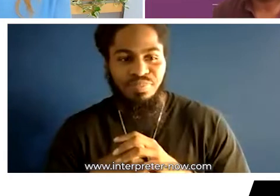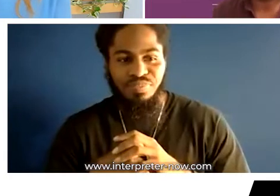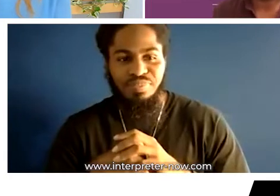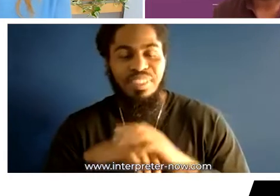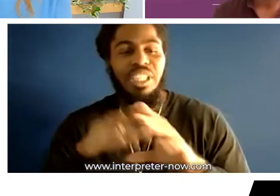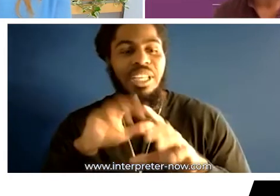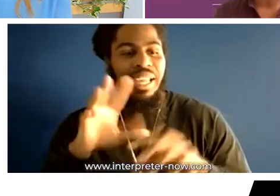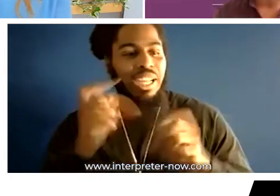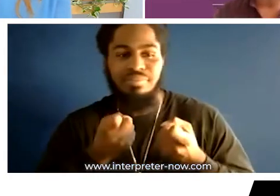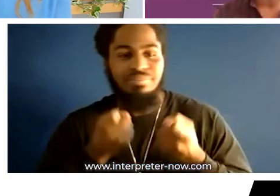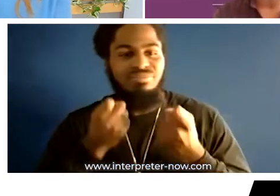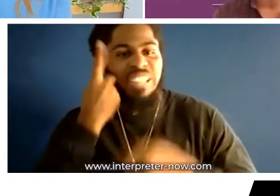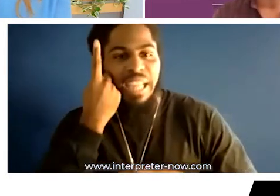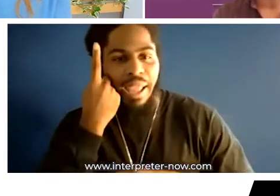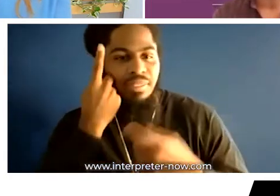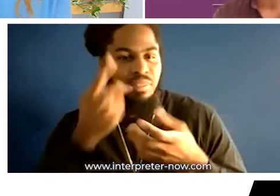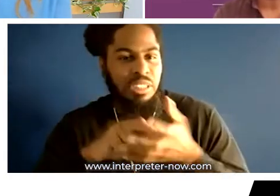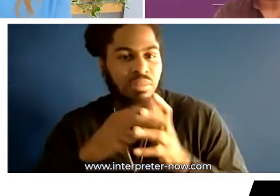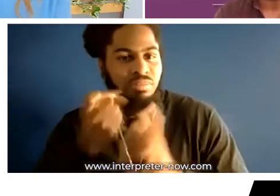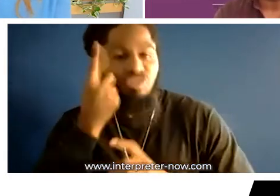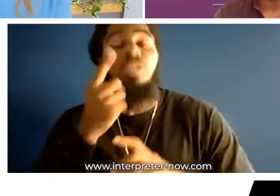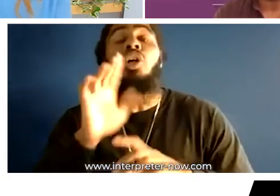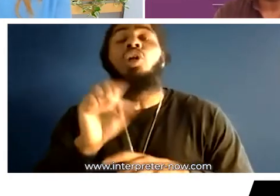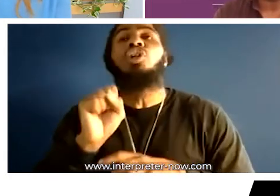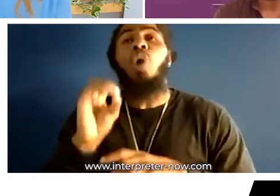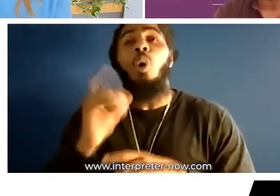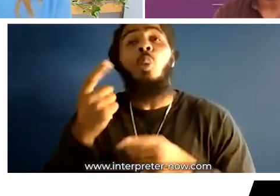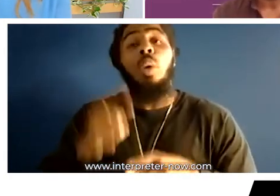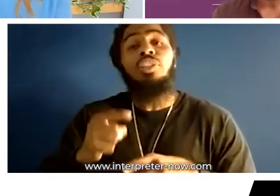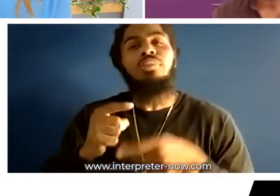And so, I think that first and foremost, when we are sensing resistance, we need to allow